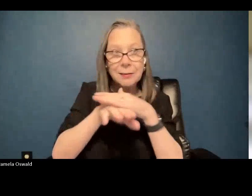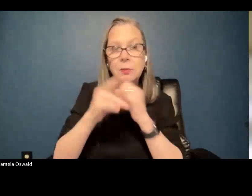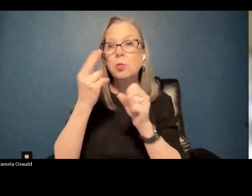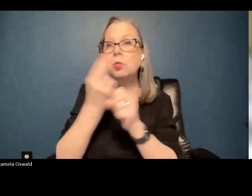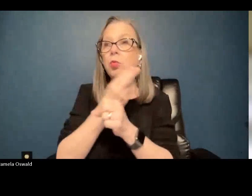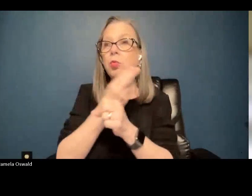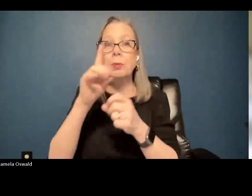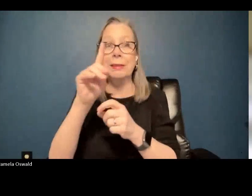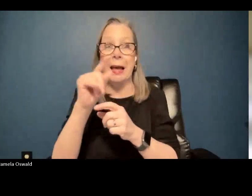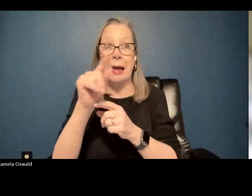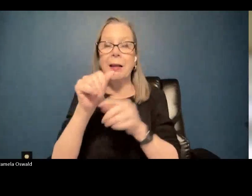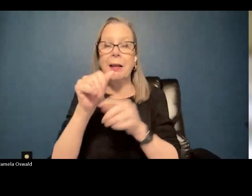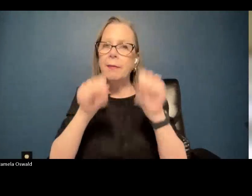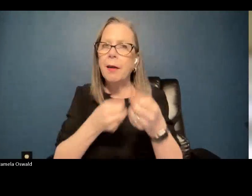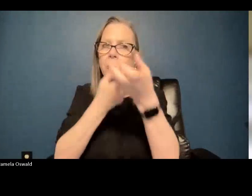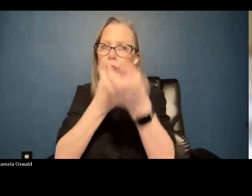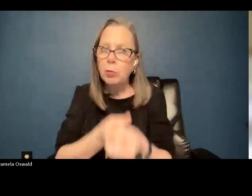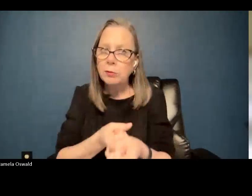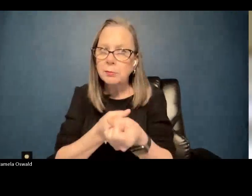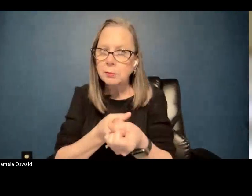inform and determine our strategy.